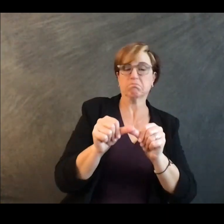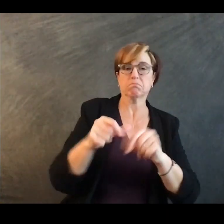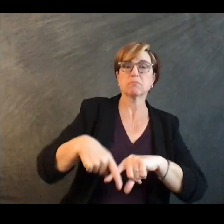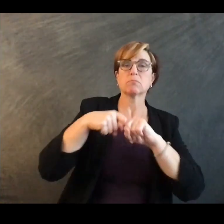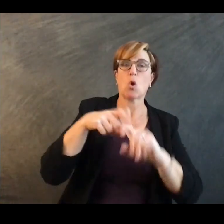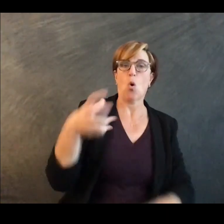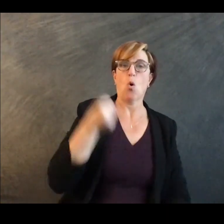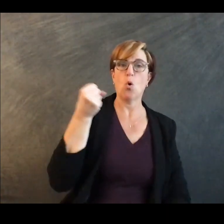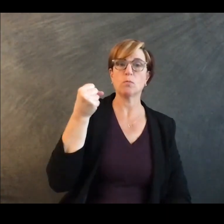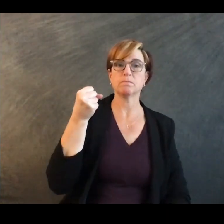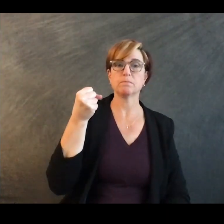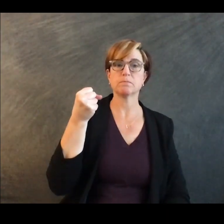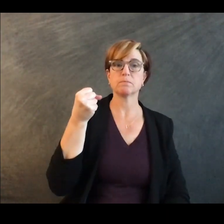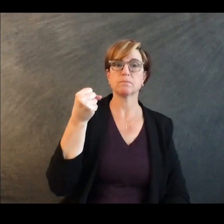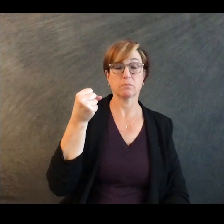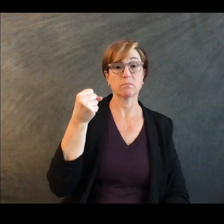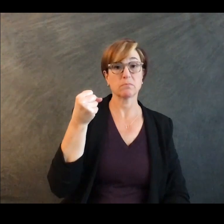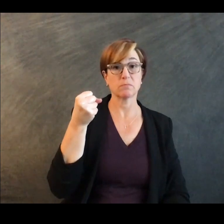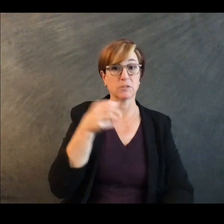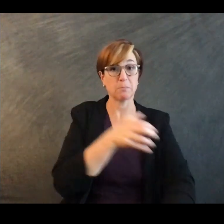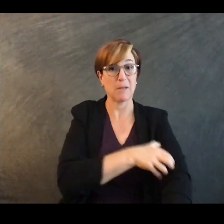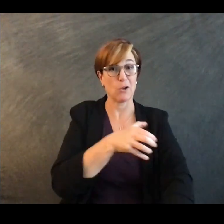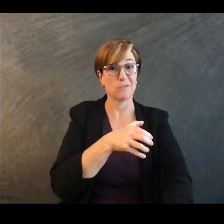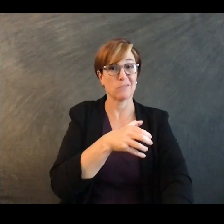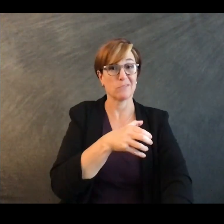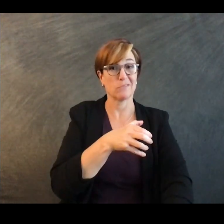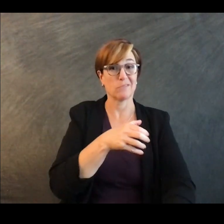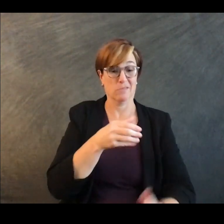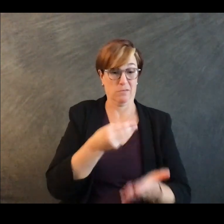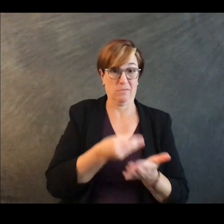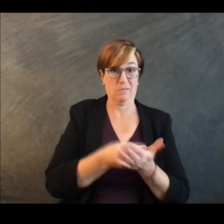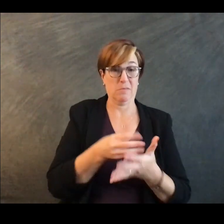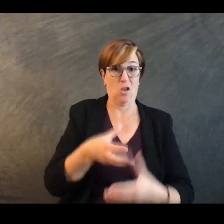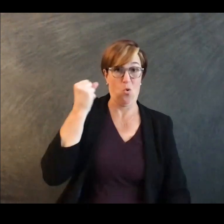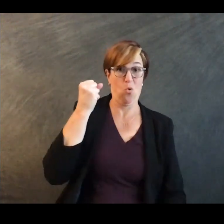gonna put a very powerful hold on it and we're gonna see it's a great thing if it